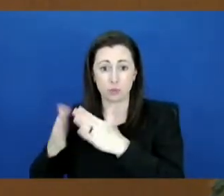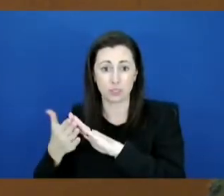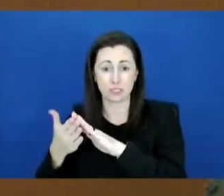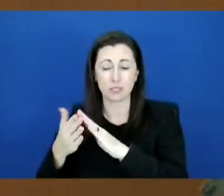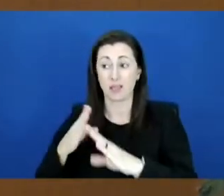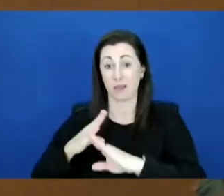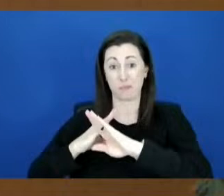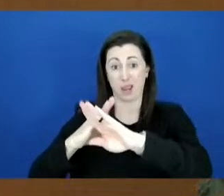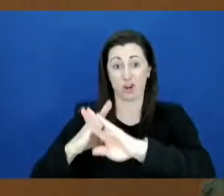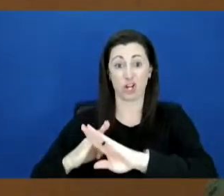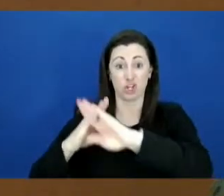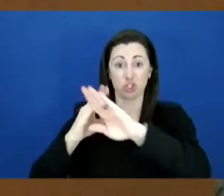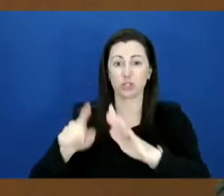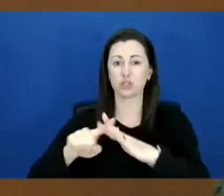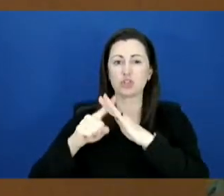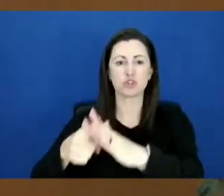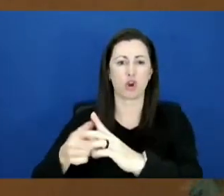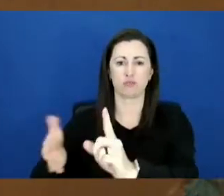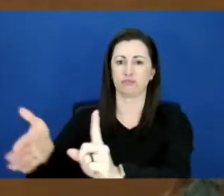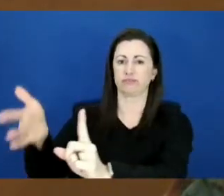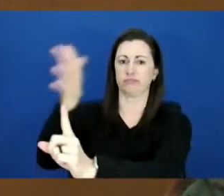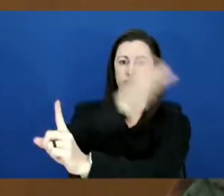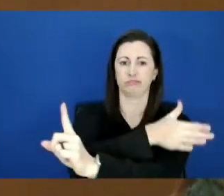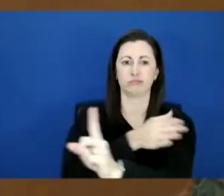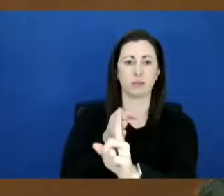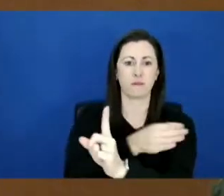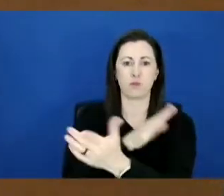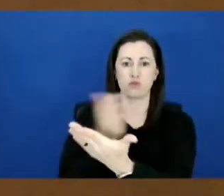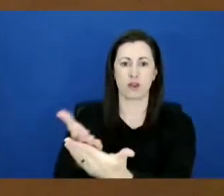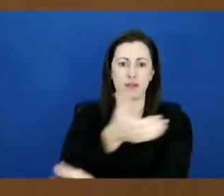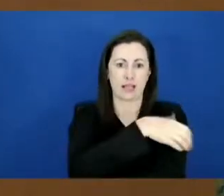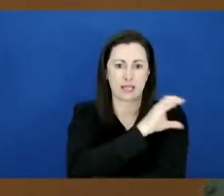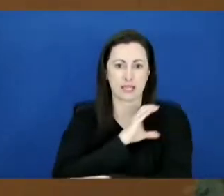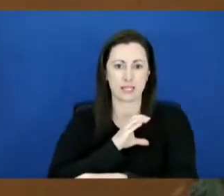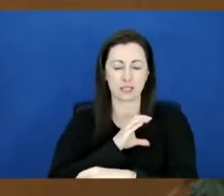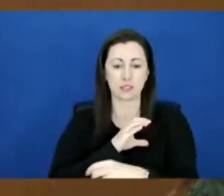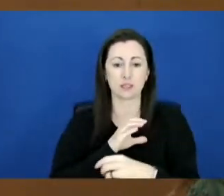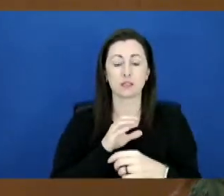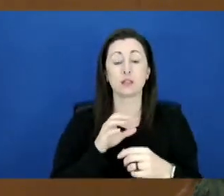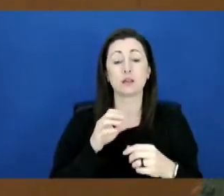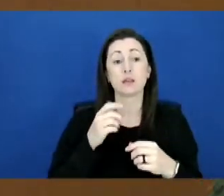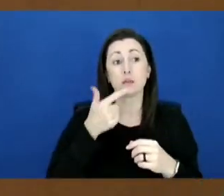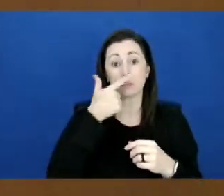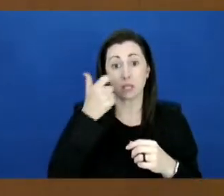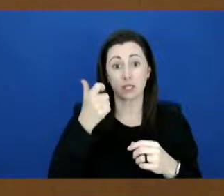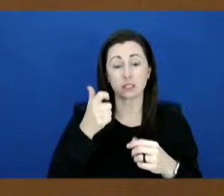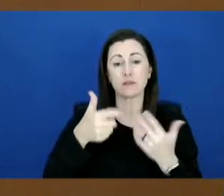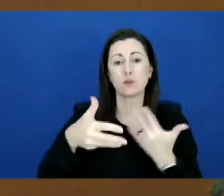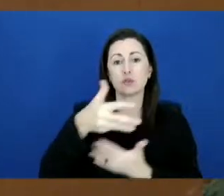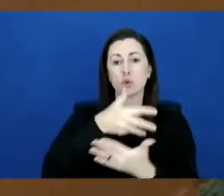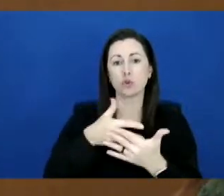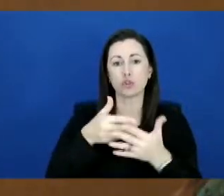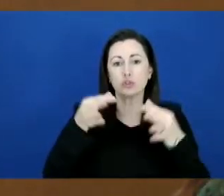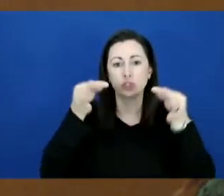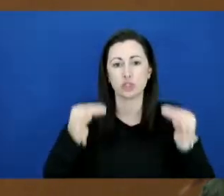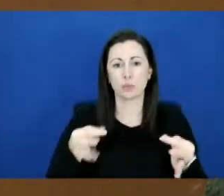THOSE IN MARGINALIZED COMMUNITIES, THE BARRIERS BEGIN